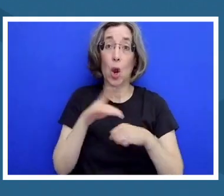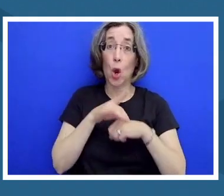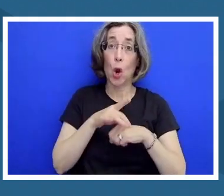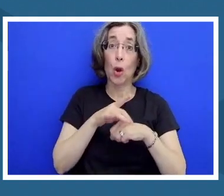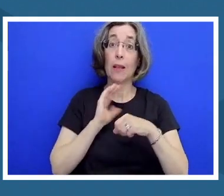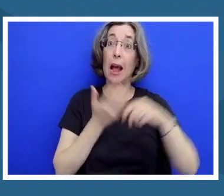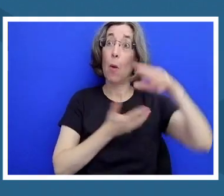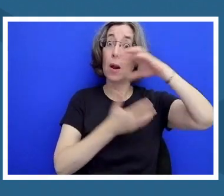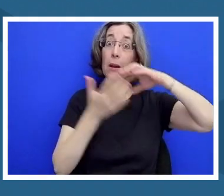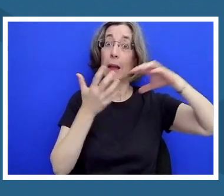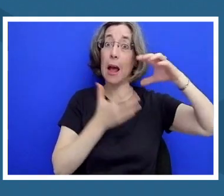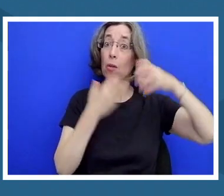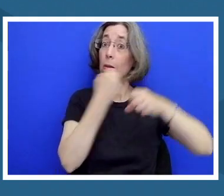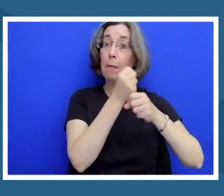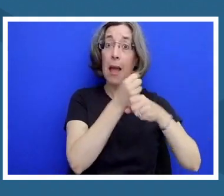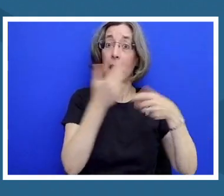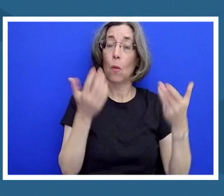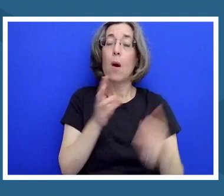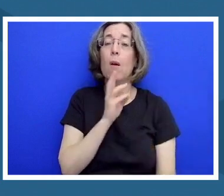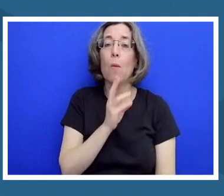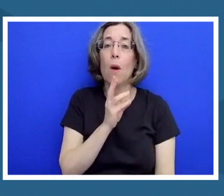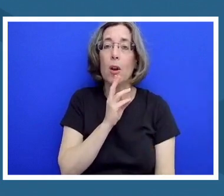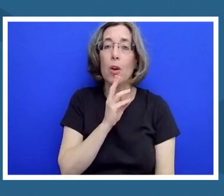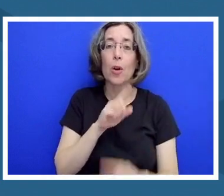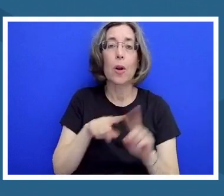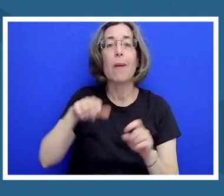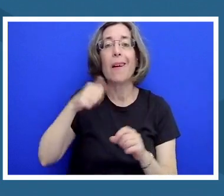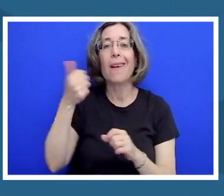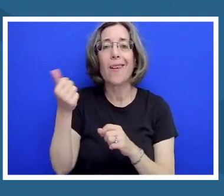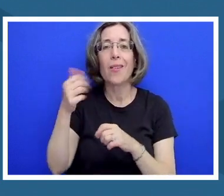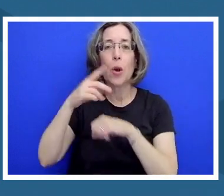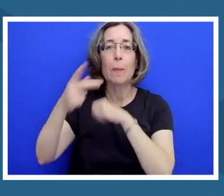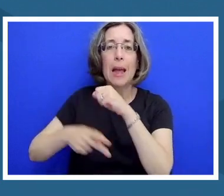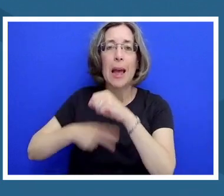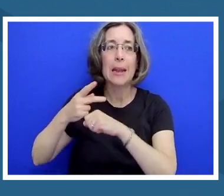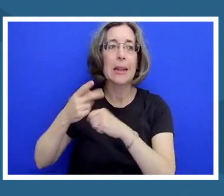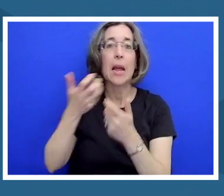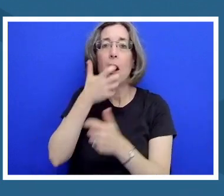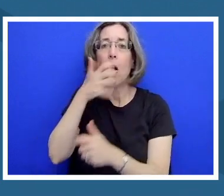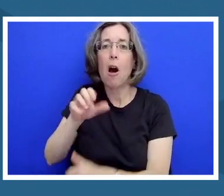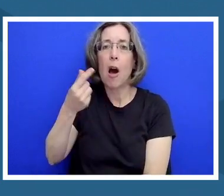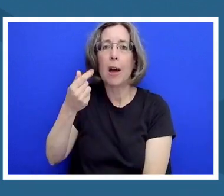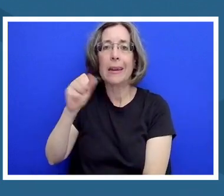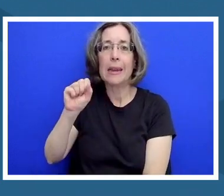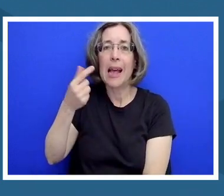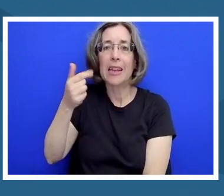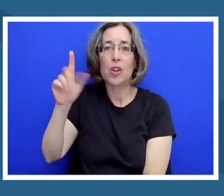especially the gas giants like gas giants like hulk gas giants and they're